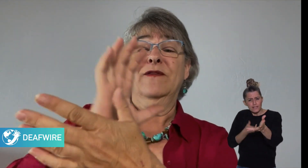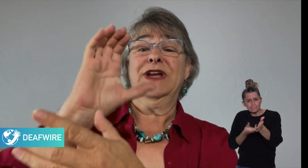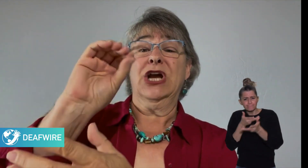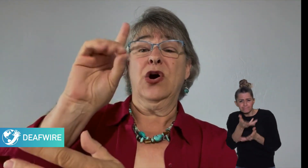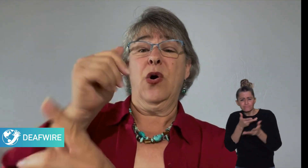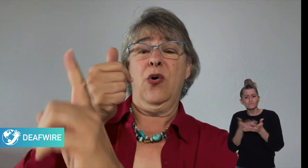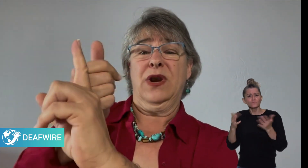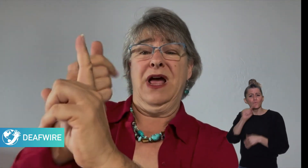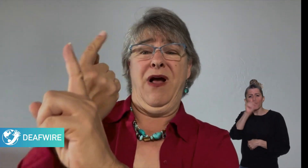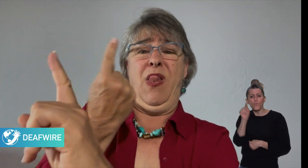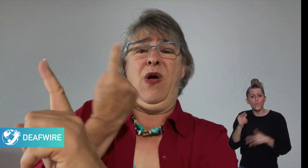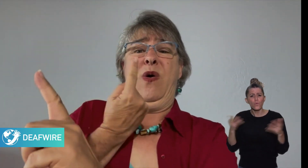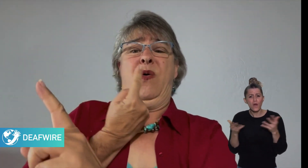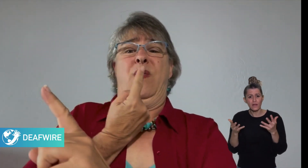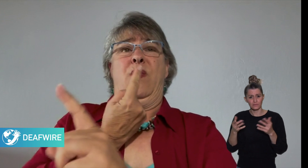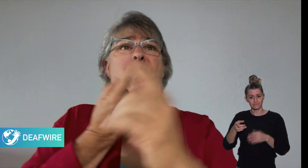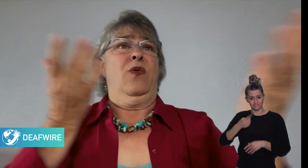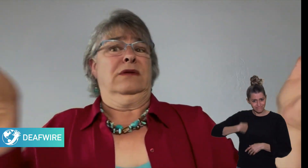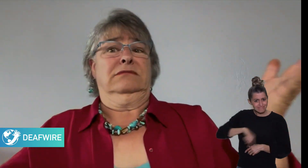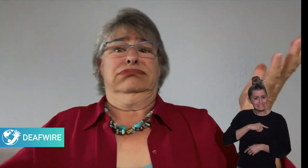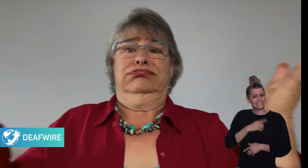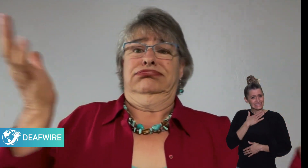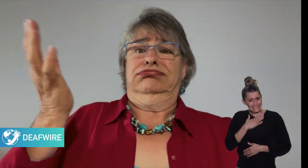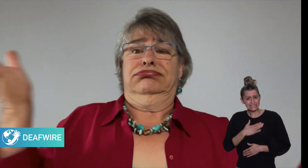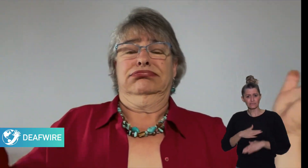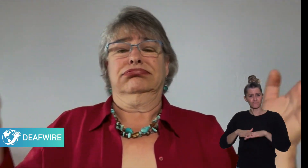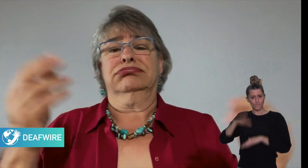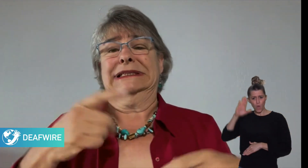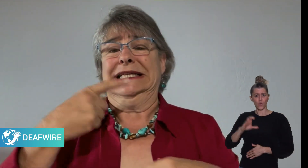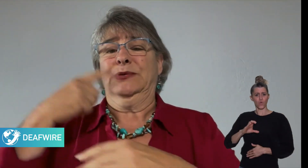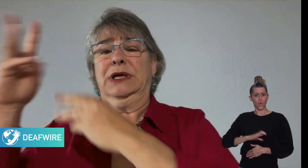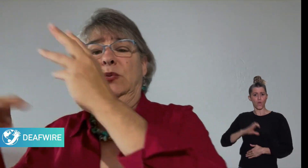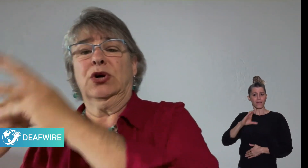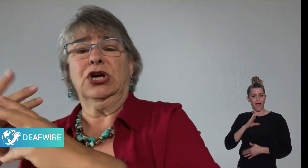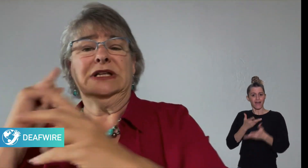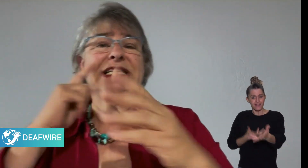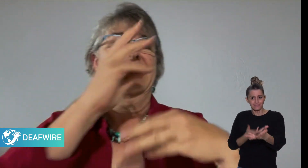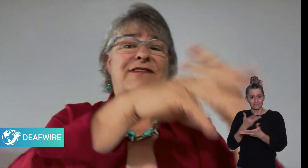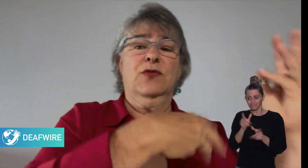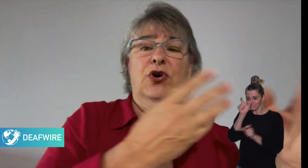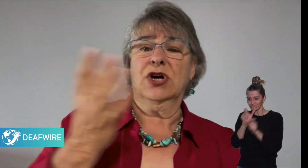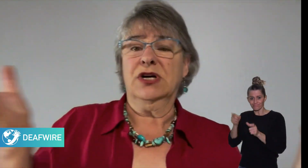we need more CODA counselors! As we saw in the “CODA" movie,